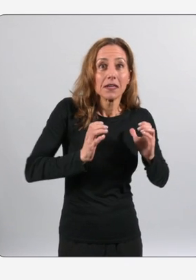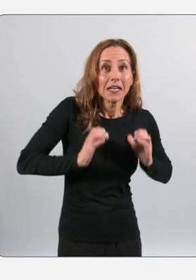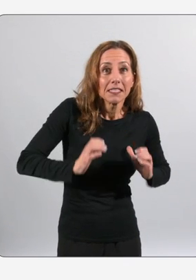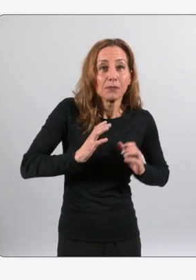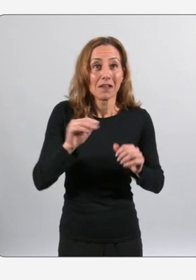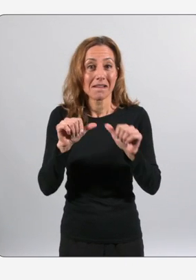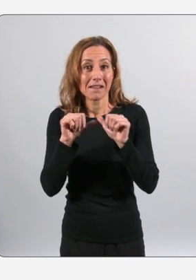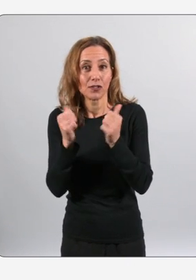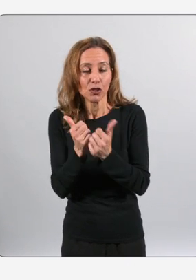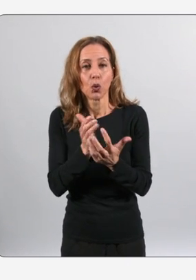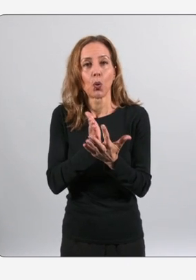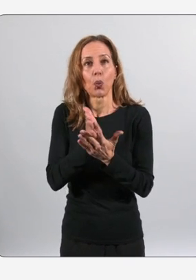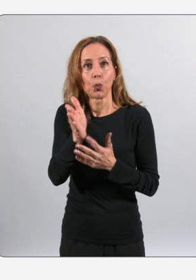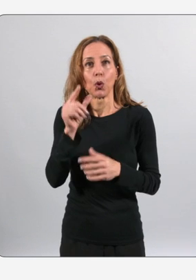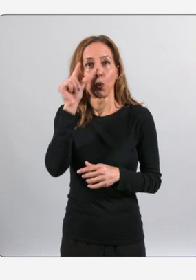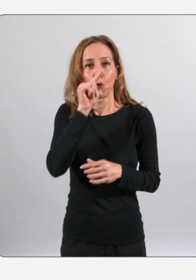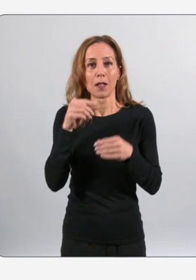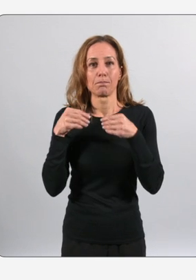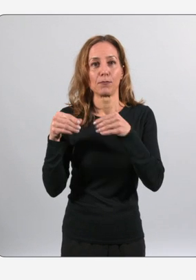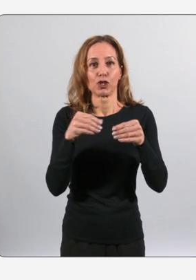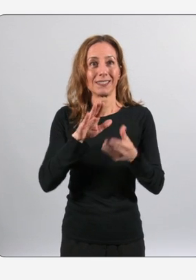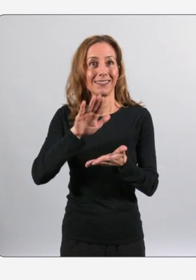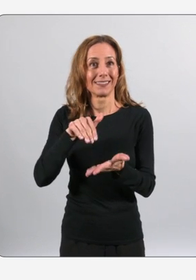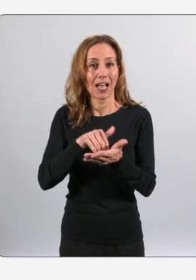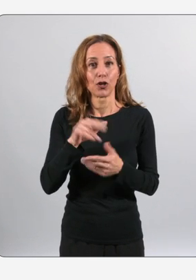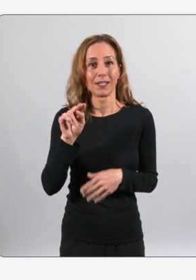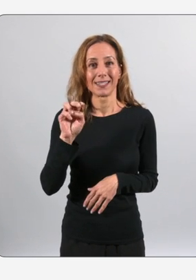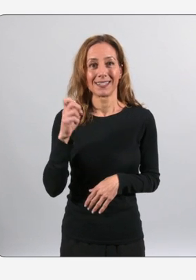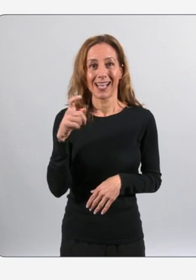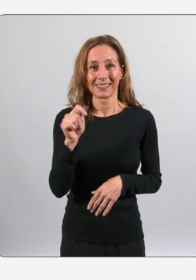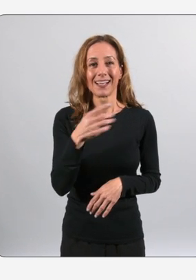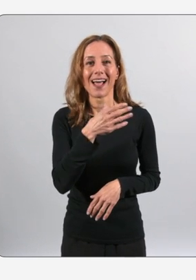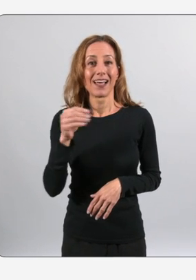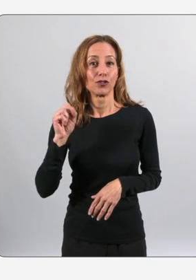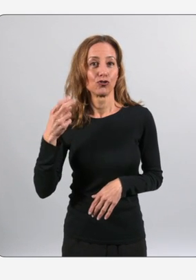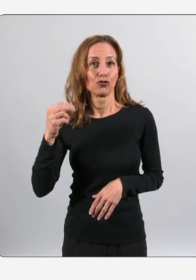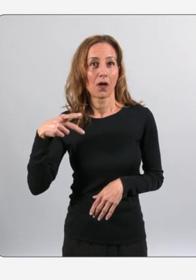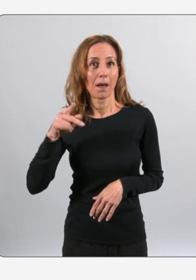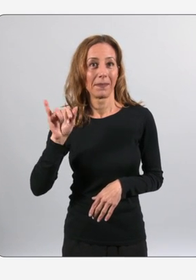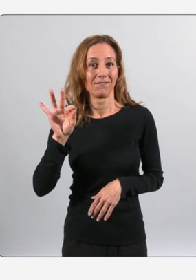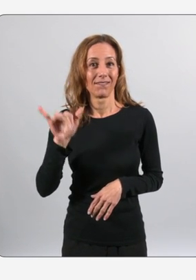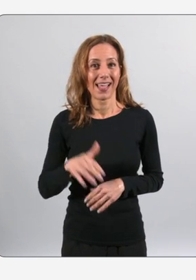through Google Merchant Center Next, and Shopify. Back to you, Jerry!